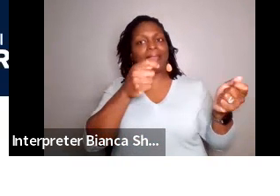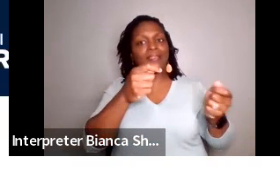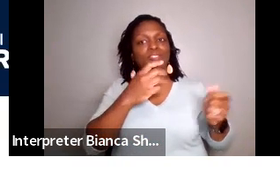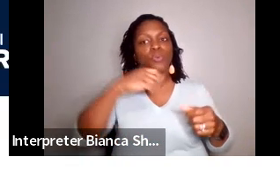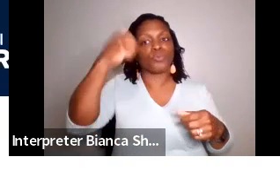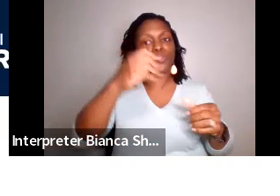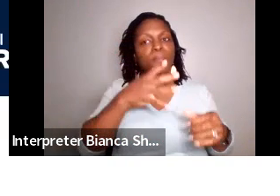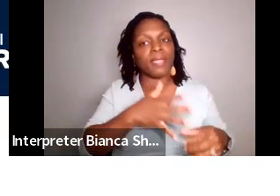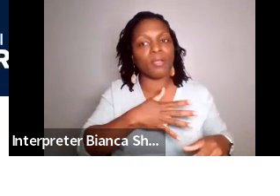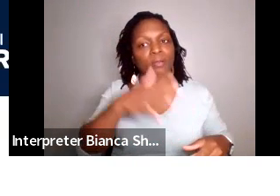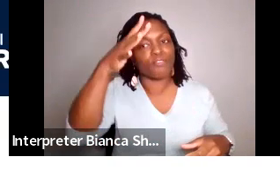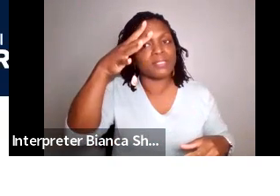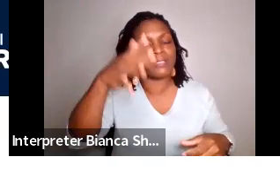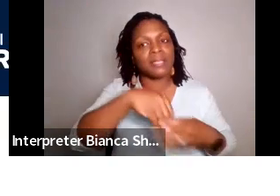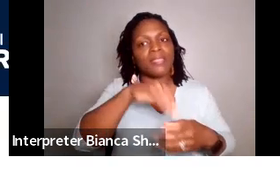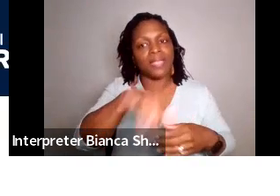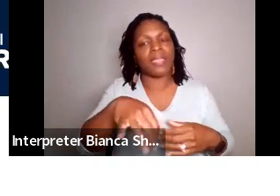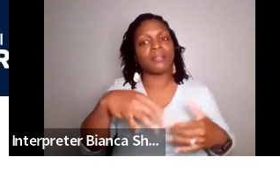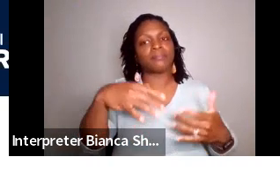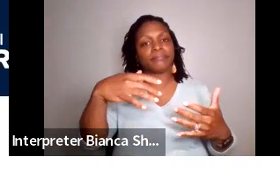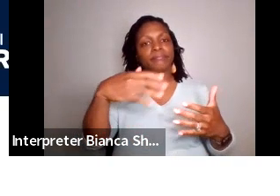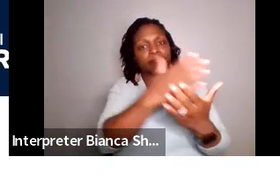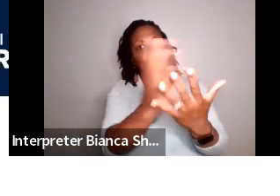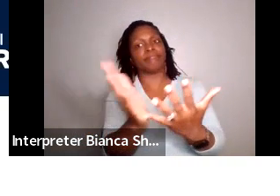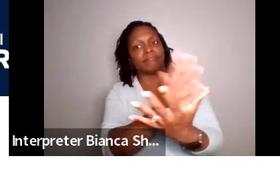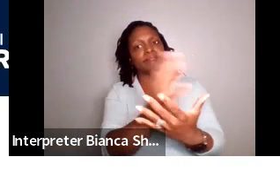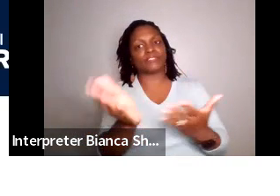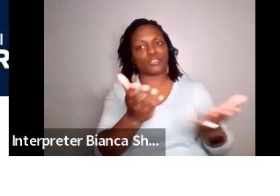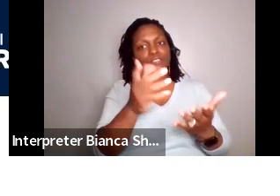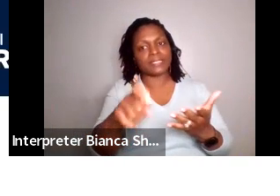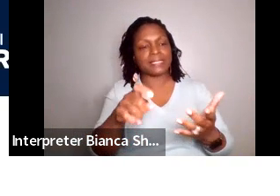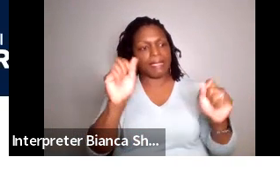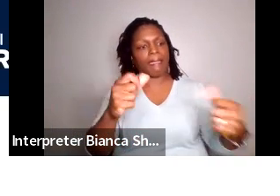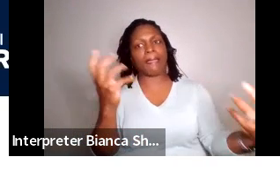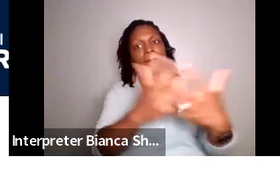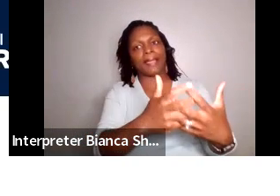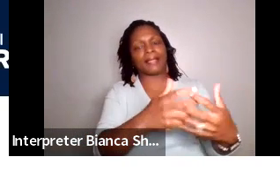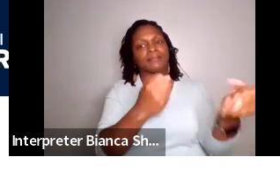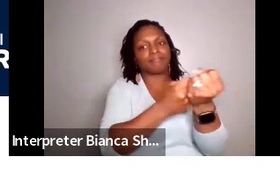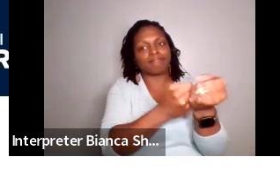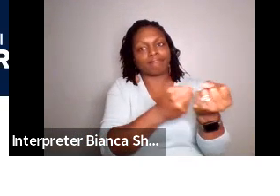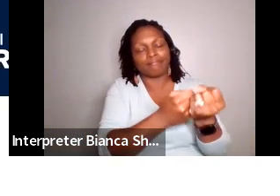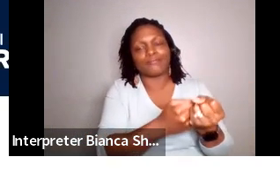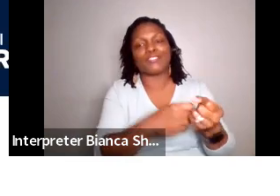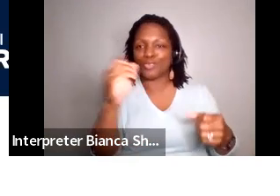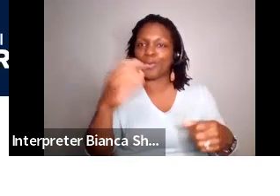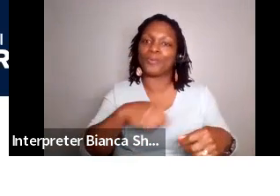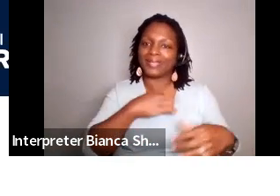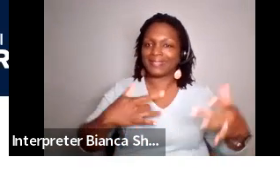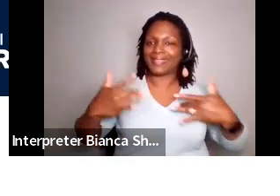For example, in this wide array of services that they might need so we're excited about the opportunities they're forward.